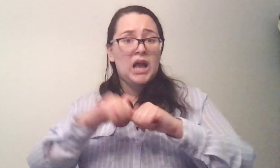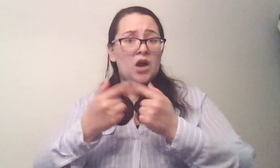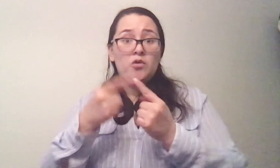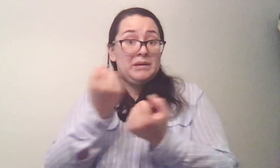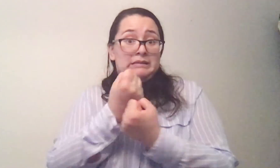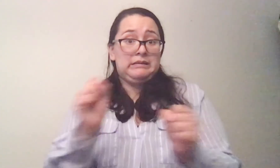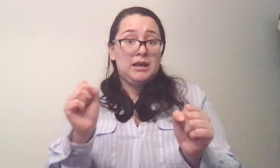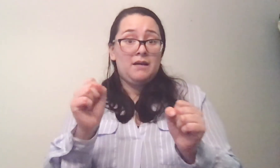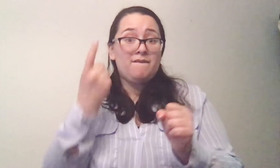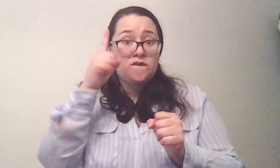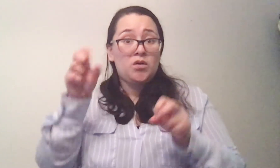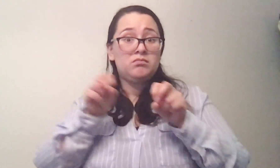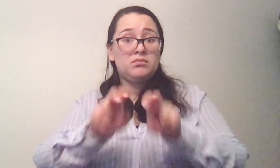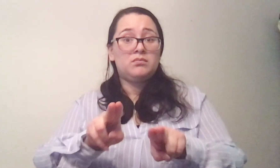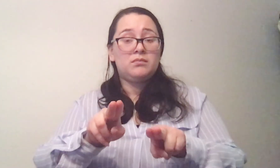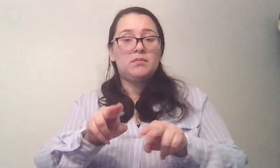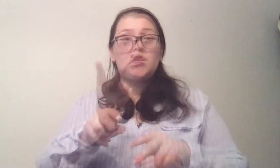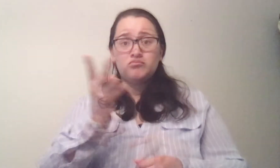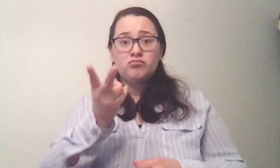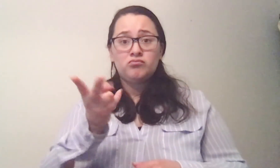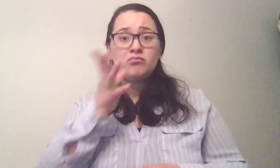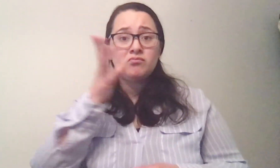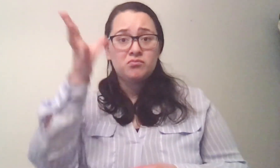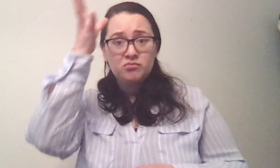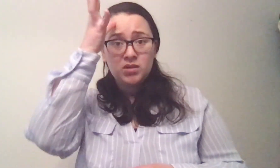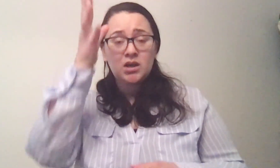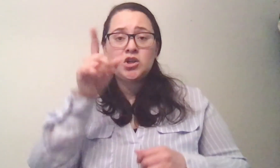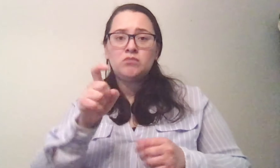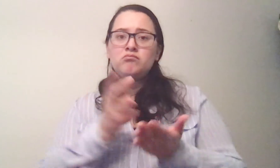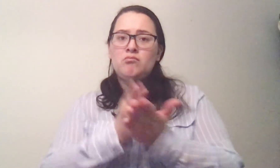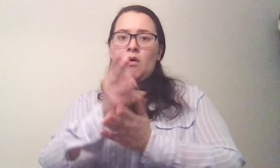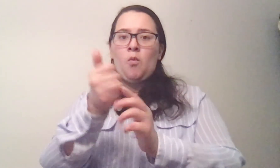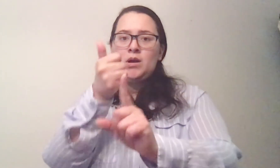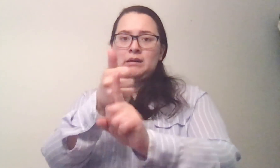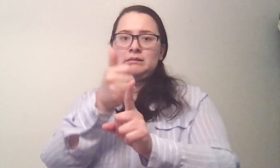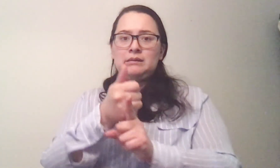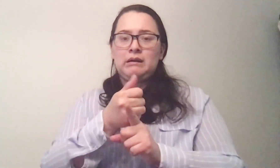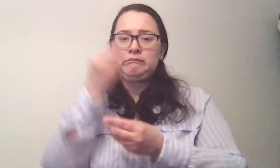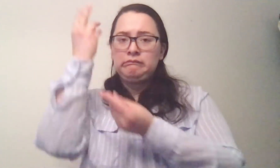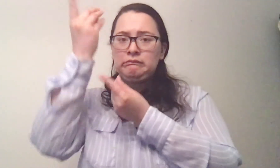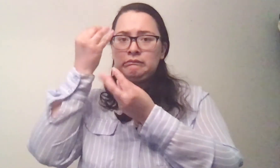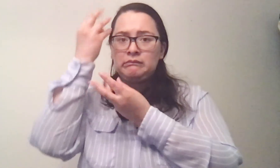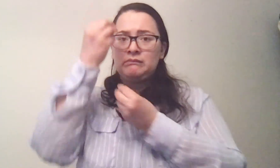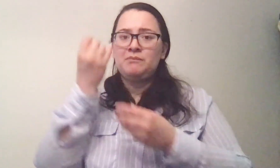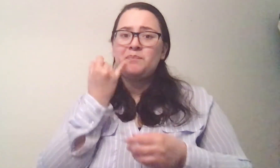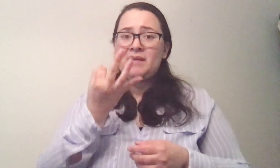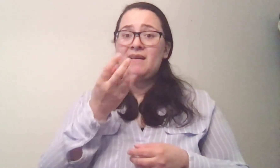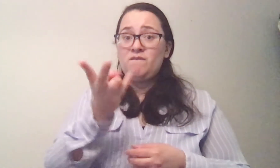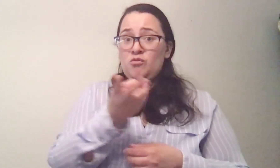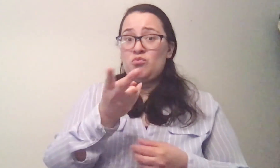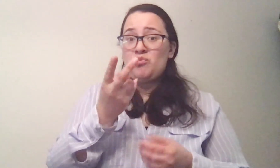is how to be safe co-sleeping. Both parents should, honestly, think about if they are